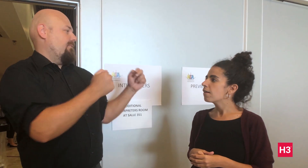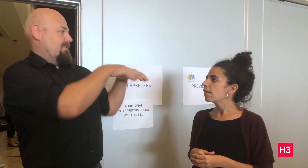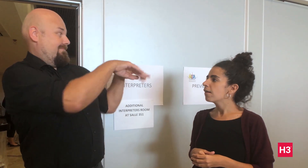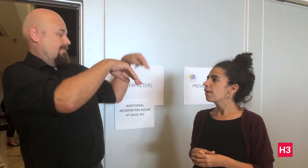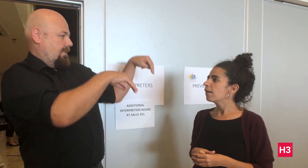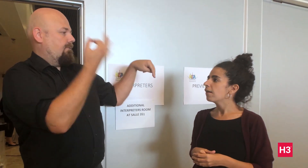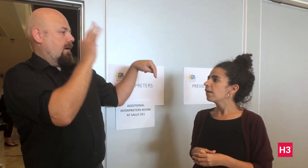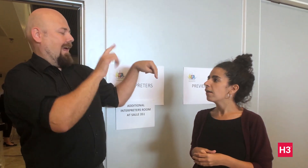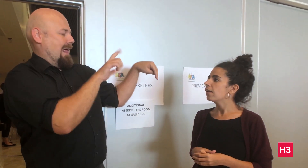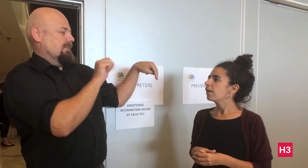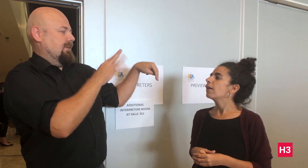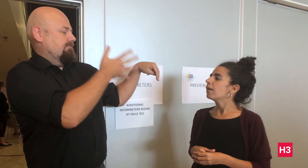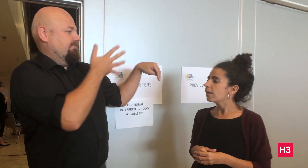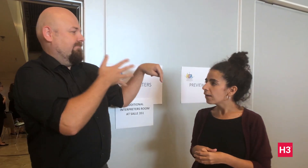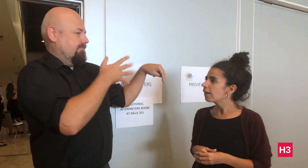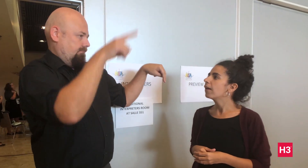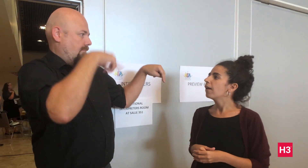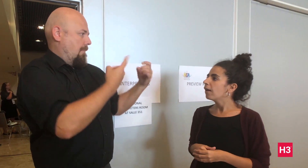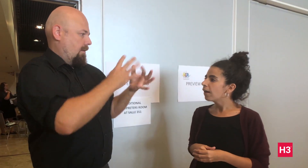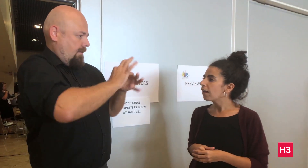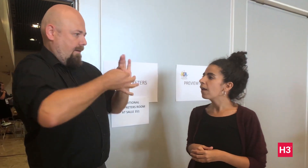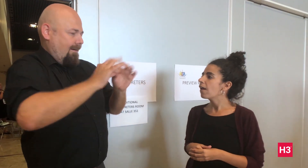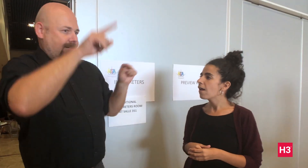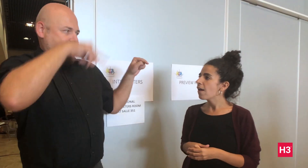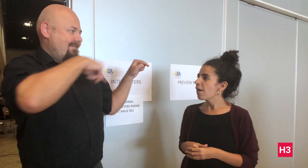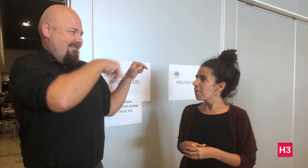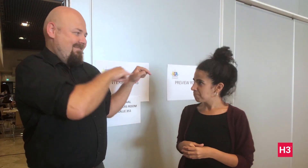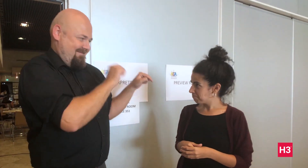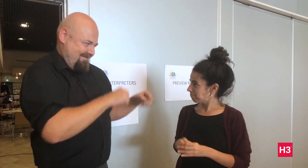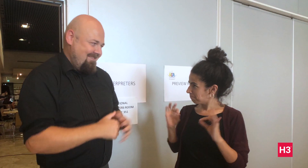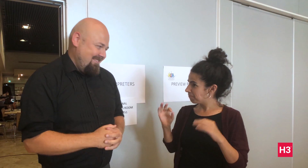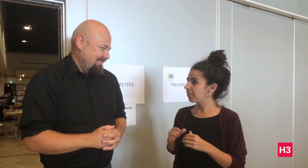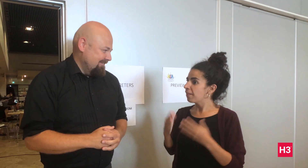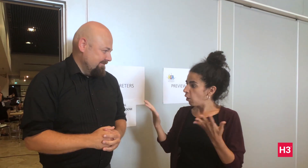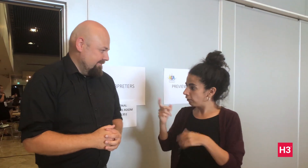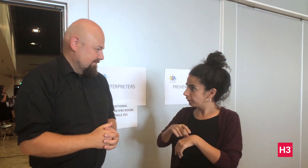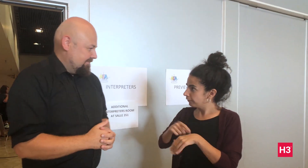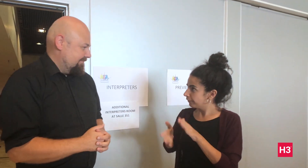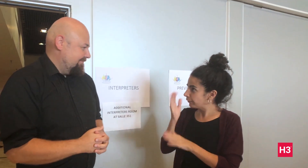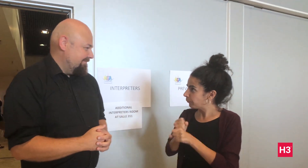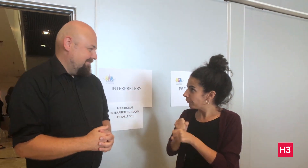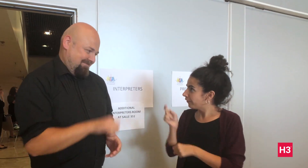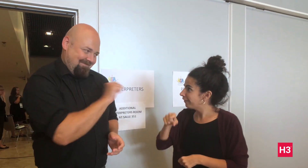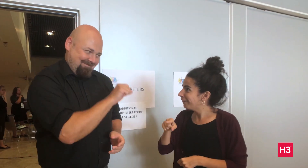One interpreter translates from French to LSF. So we work in this system with many languages. Is it time for you to go back to work now?